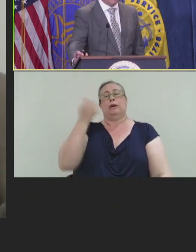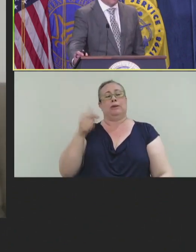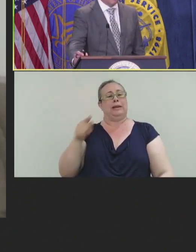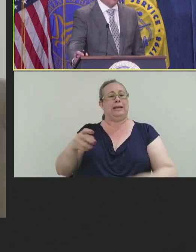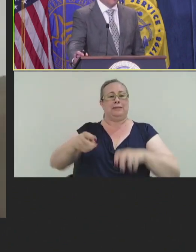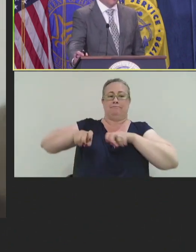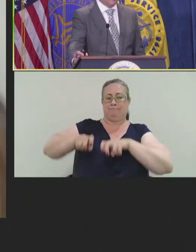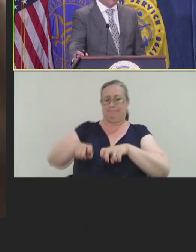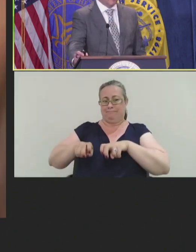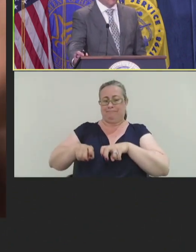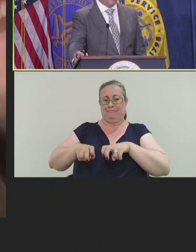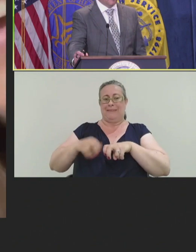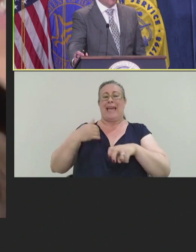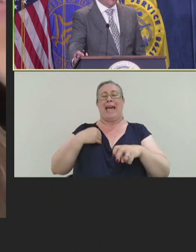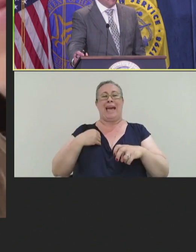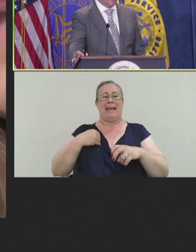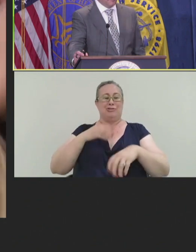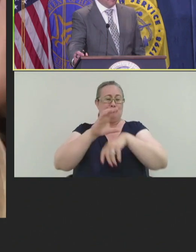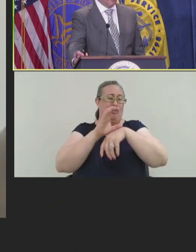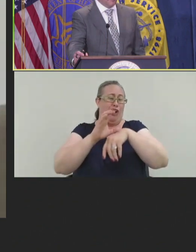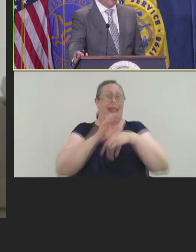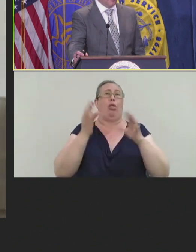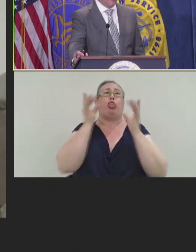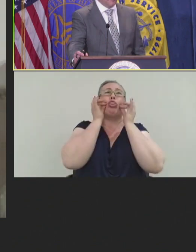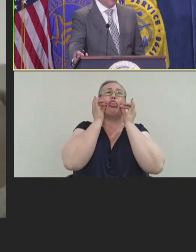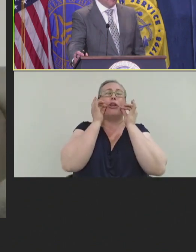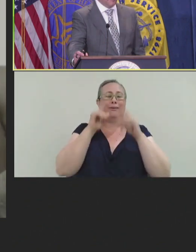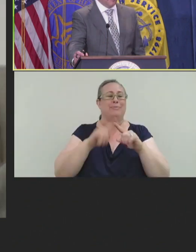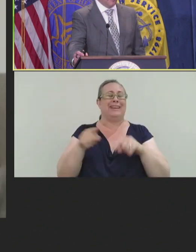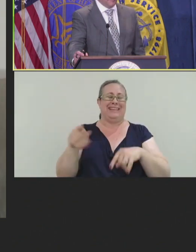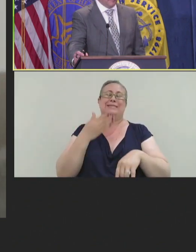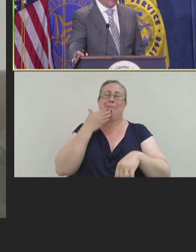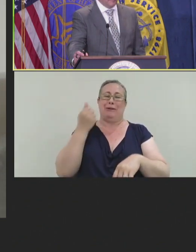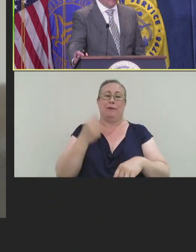He has chocolate on his face, but he is much better. Ravi Baichwal: But now, this family's concern